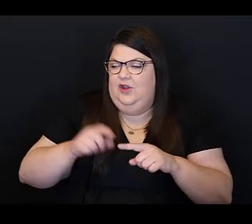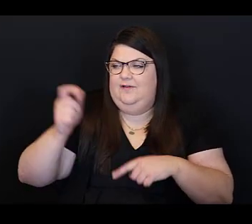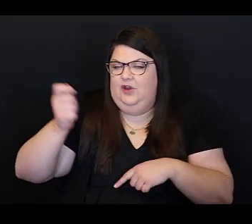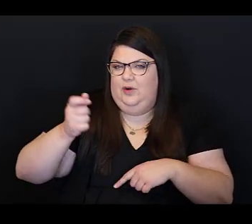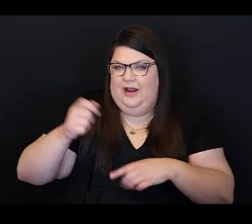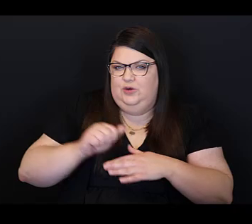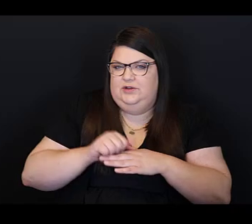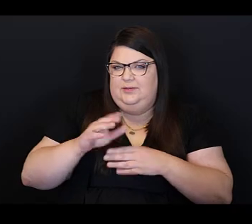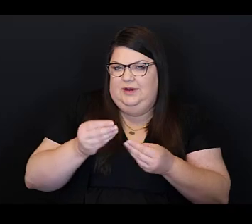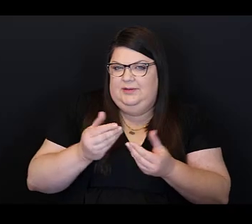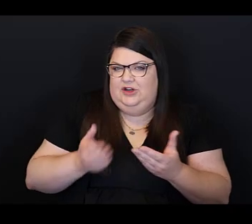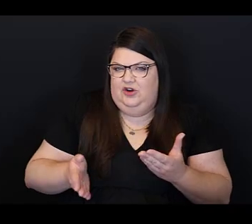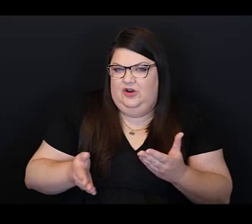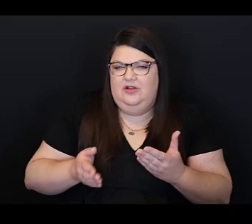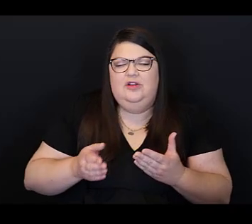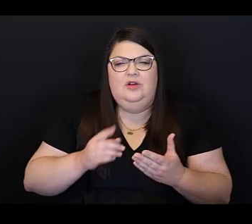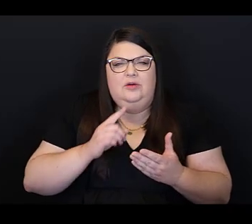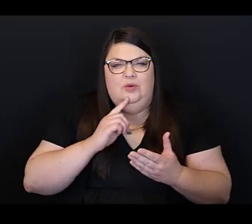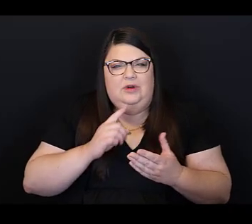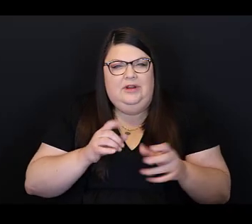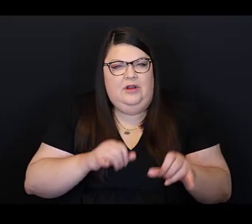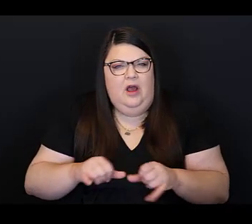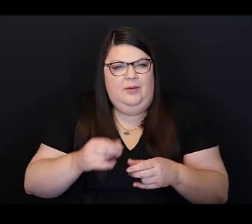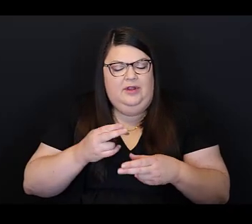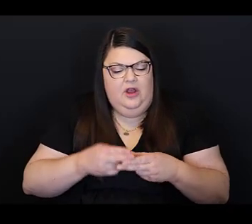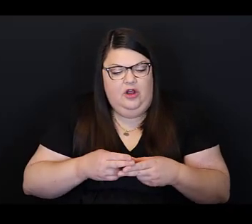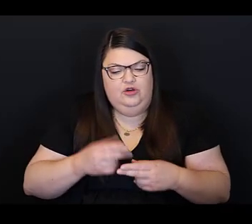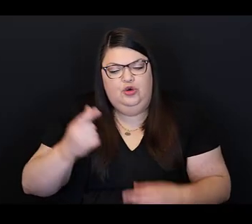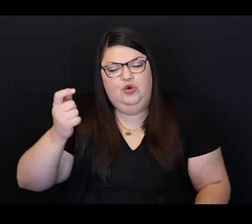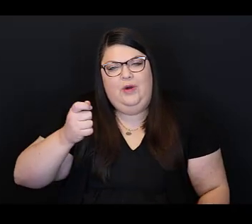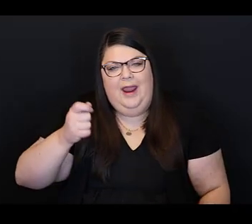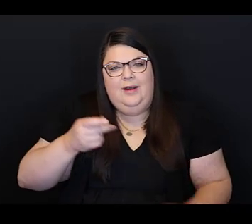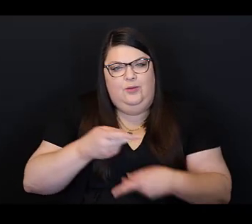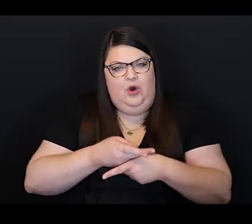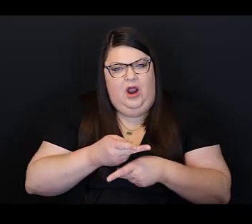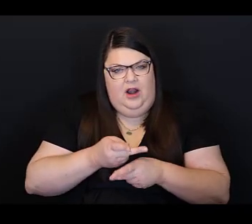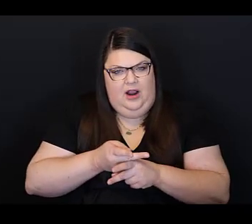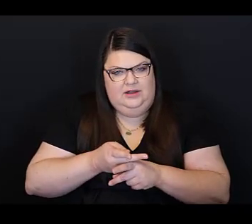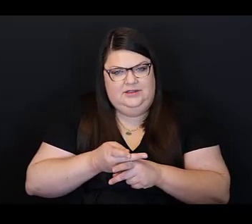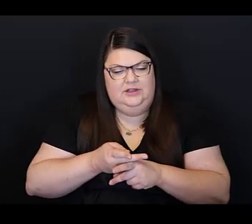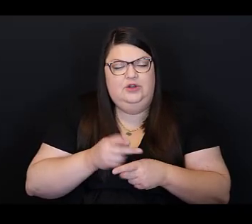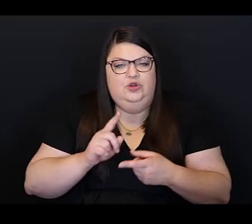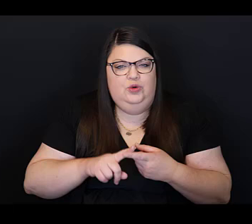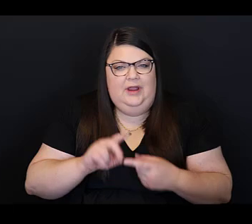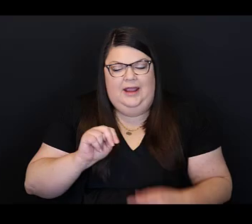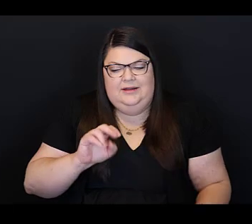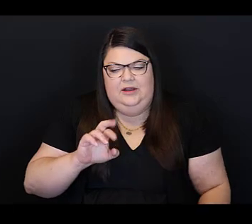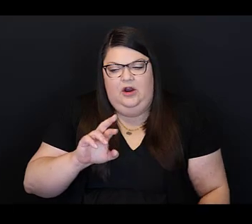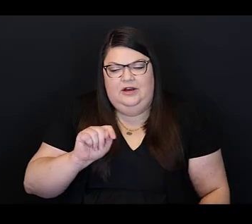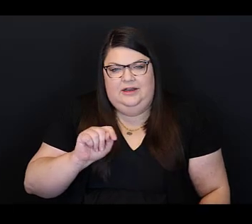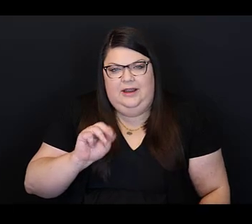more commonly referred to as grant products, to the NCRTM library. You should review the notice